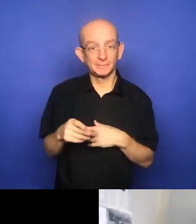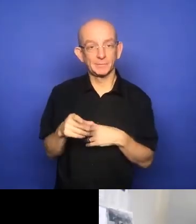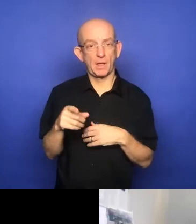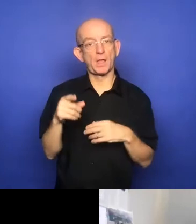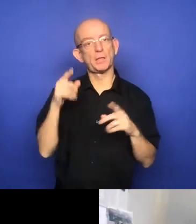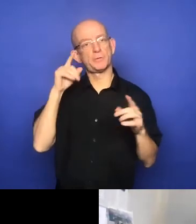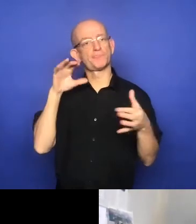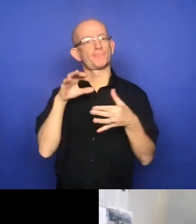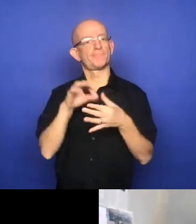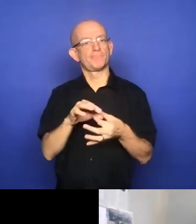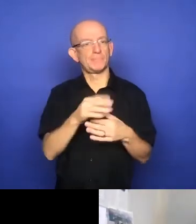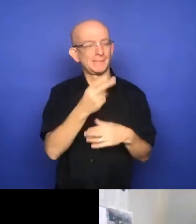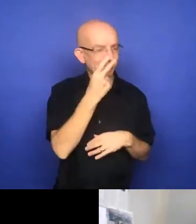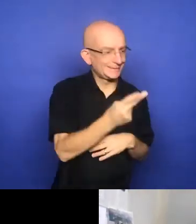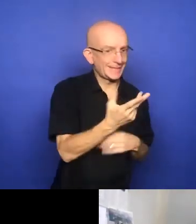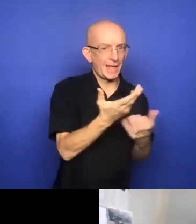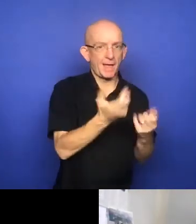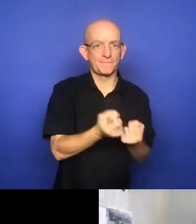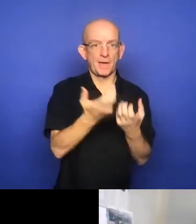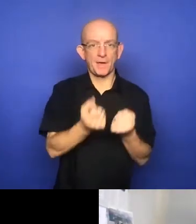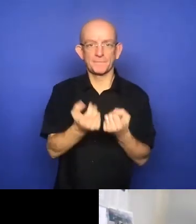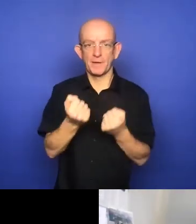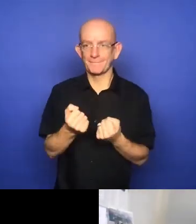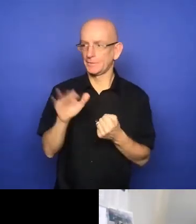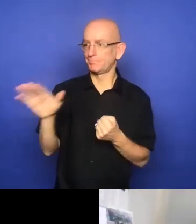situation with regard to the